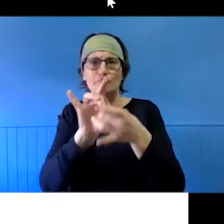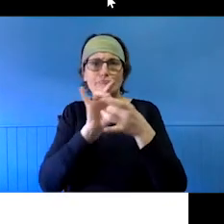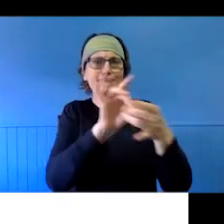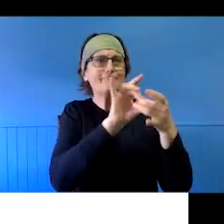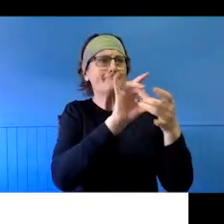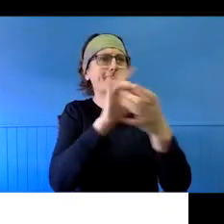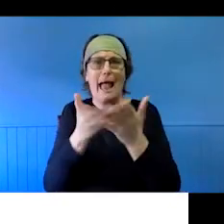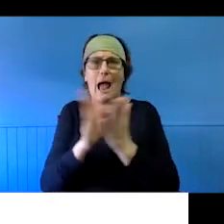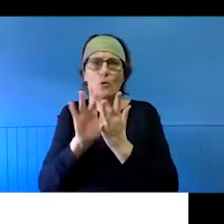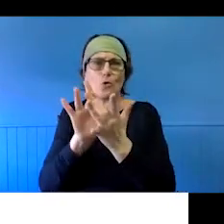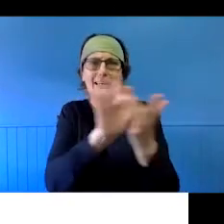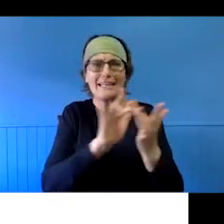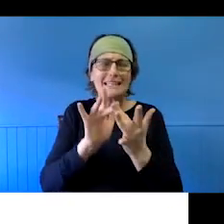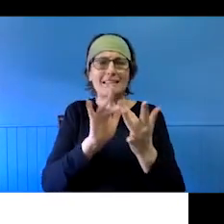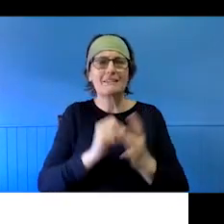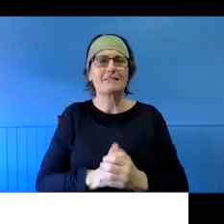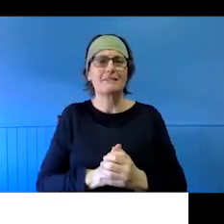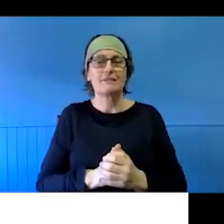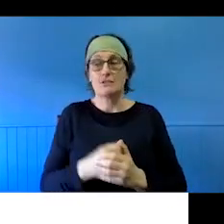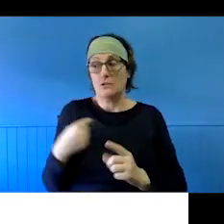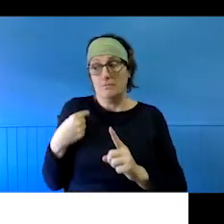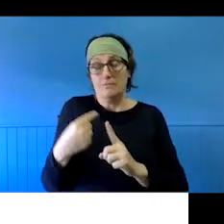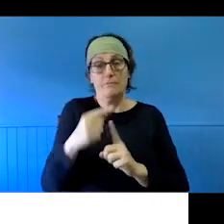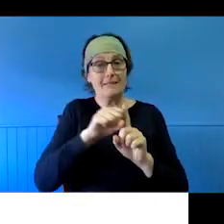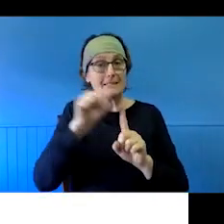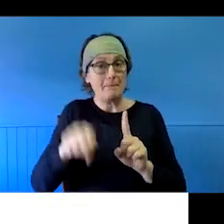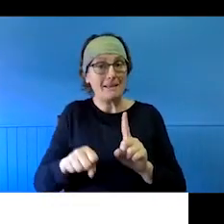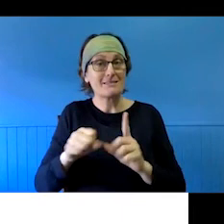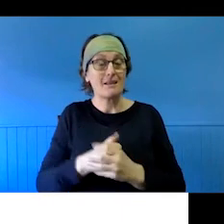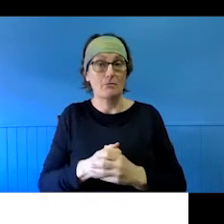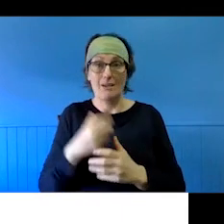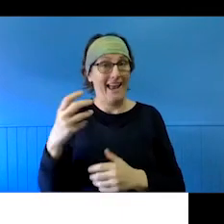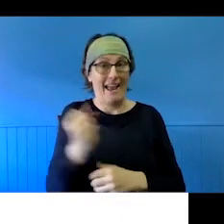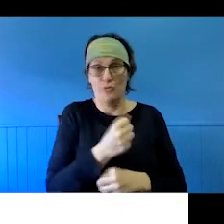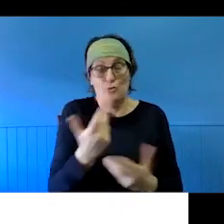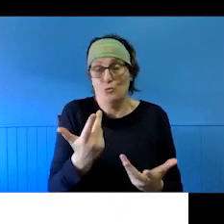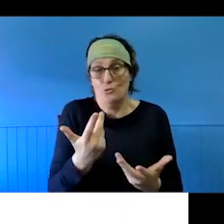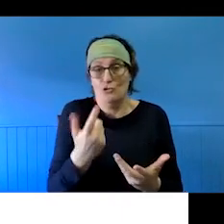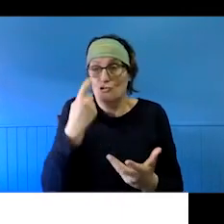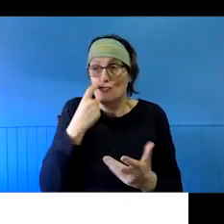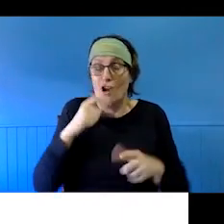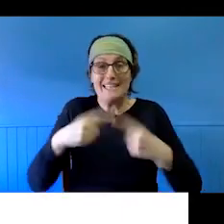During this semester and teaching experience, we've had to find ways to communicate, connect